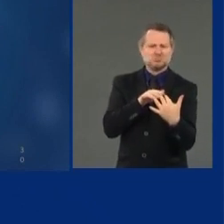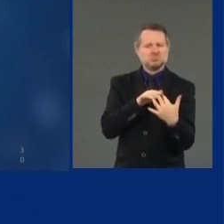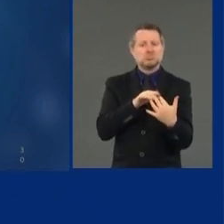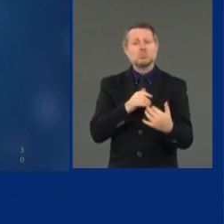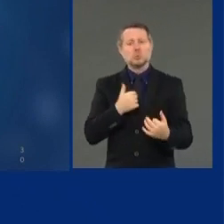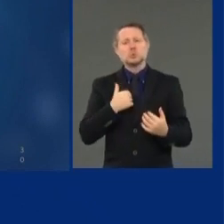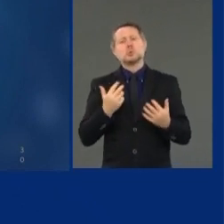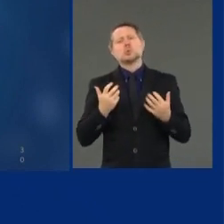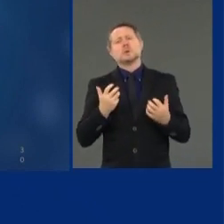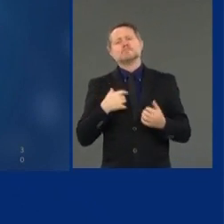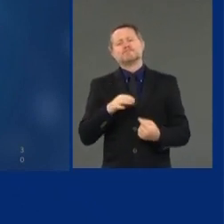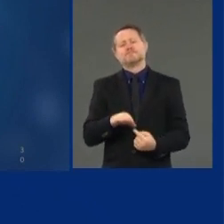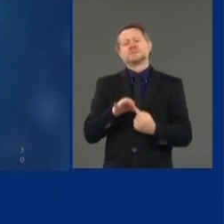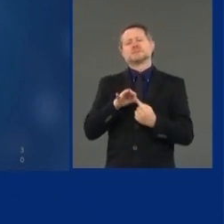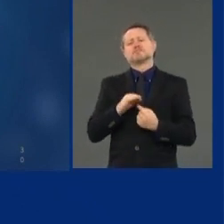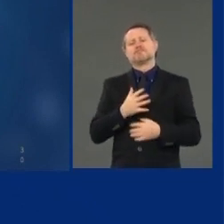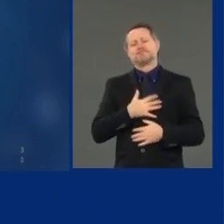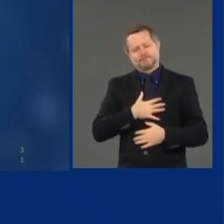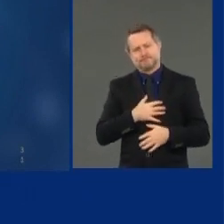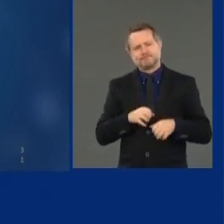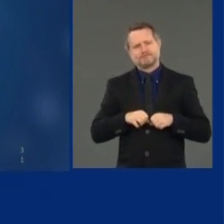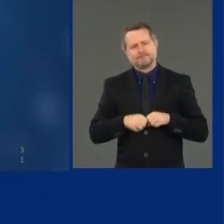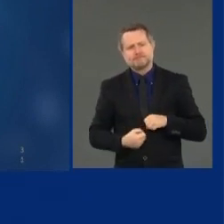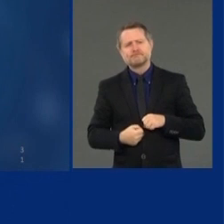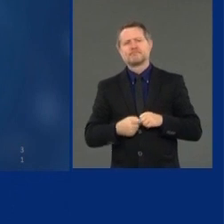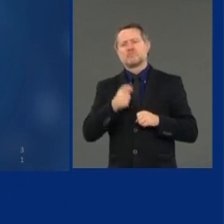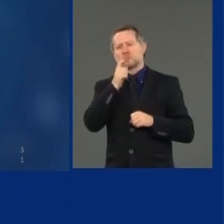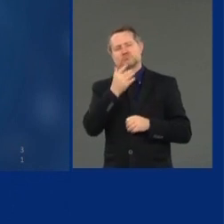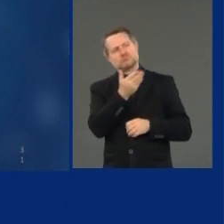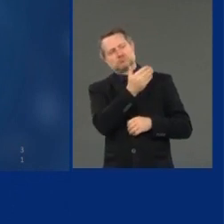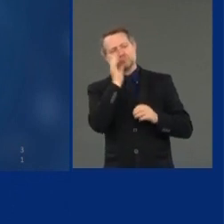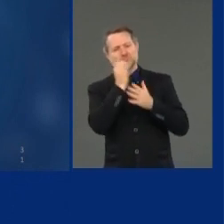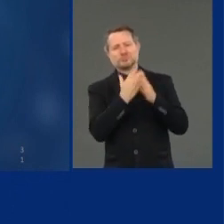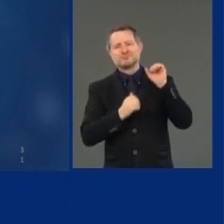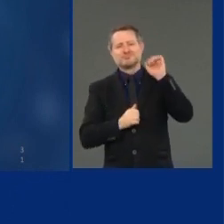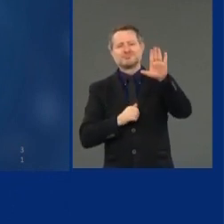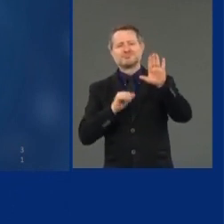BATTLE, AND IT WAS A BATTLE, IT